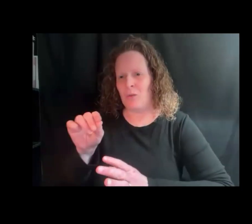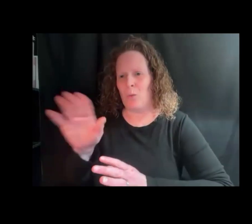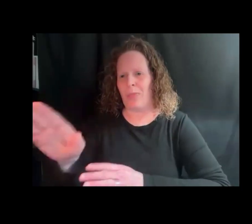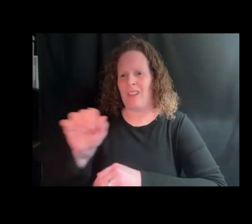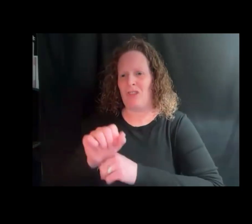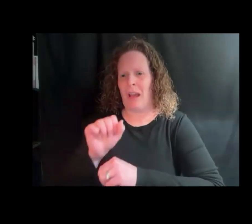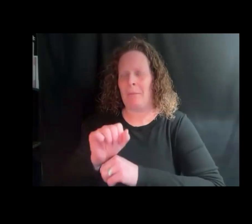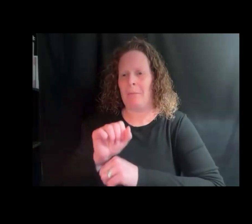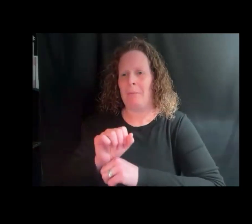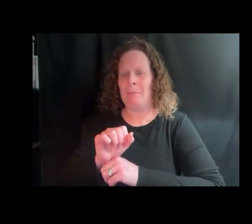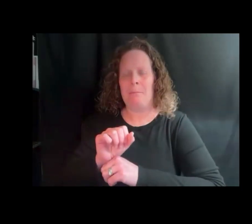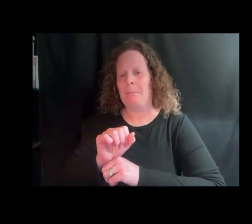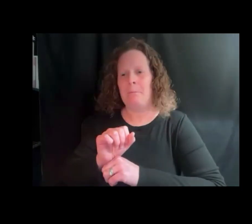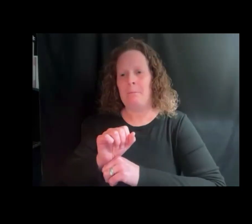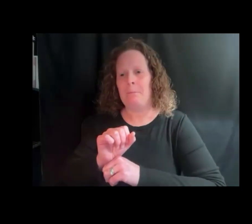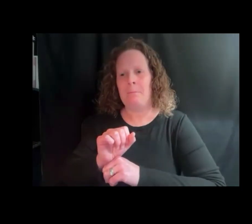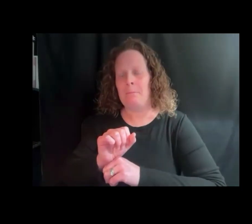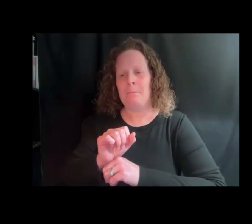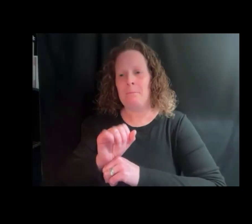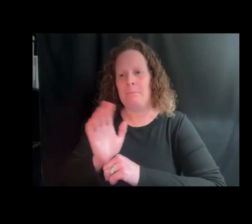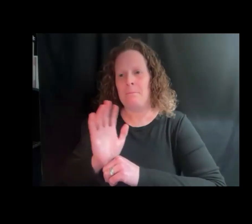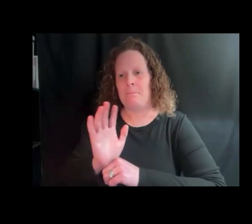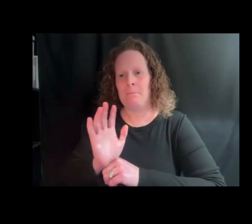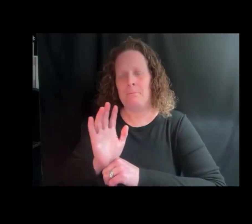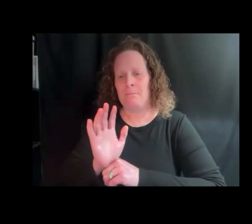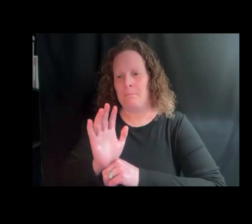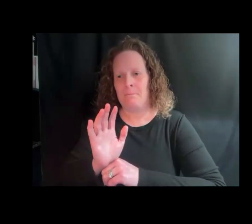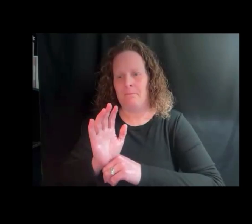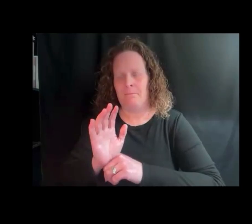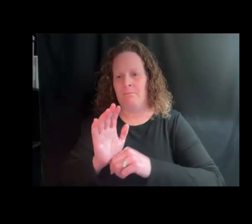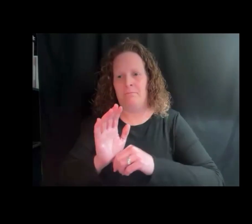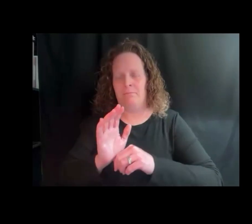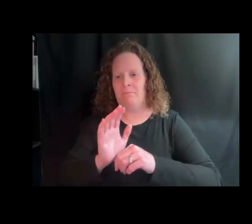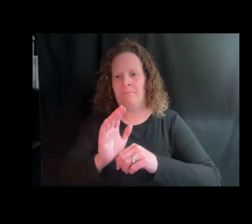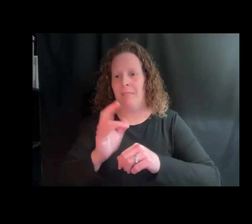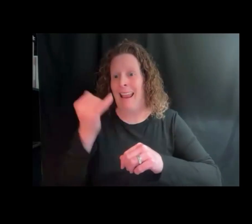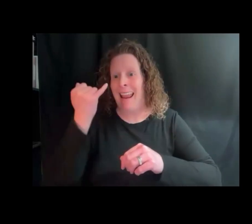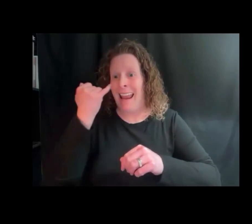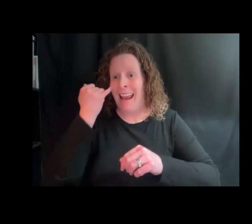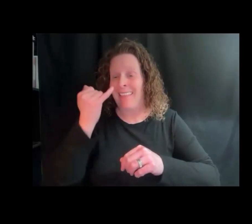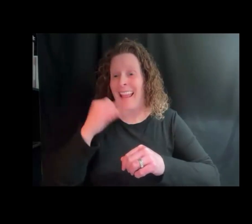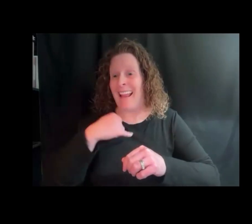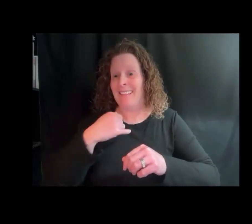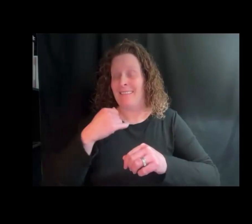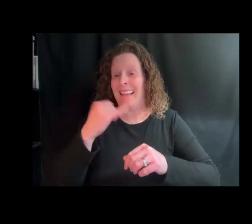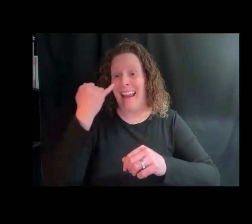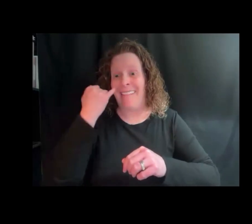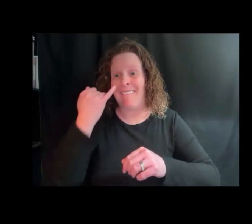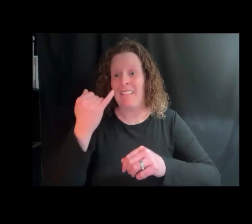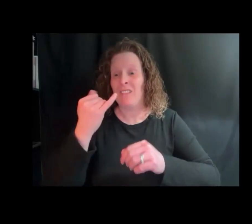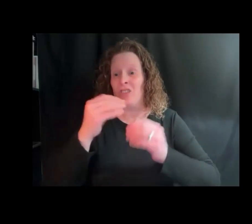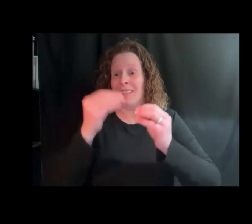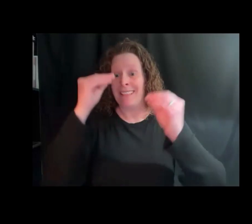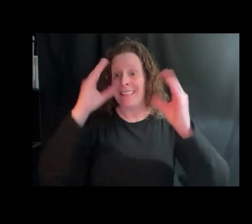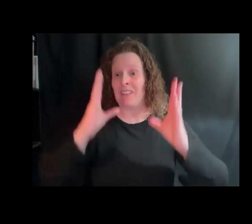When you tell the interpreter not to do their job you are basically saying this deaf person doesn't have the right to have the information